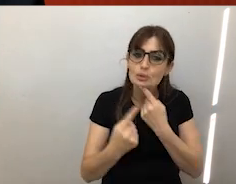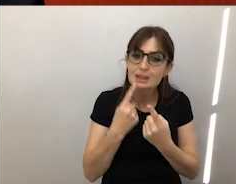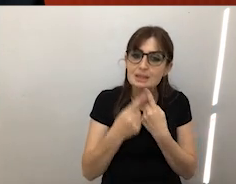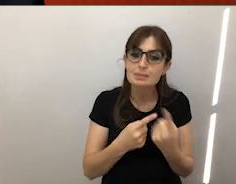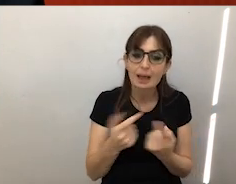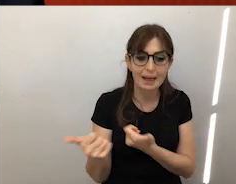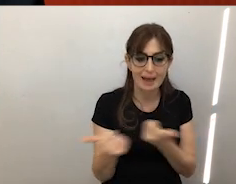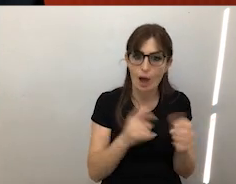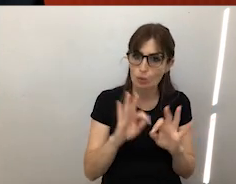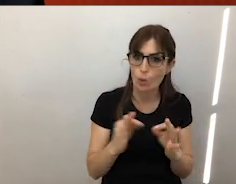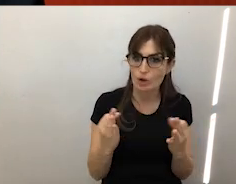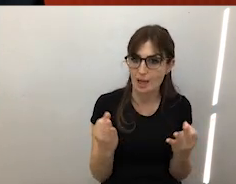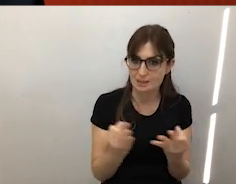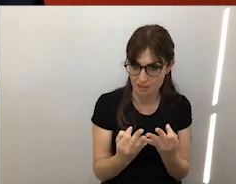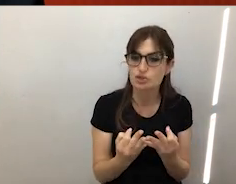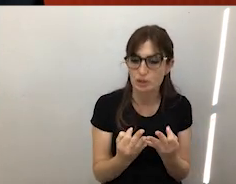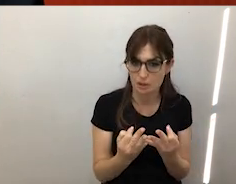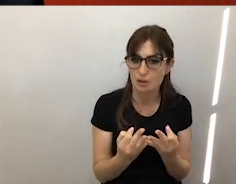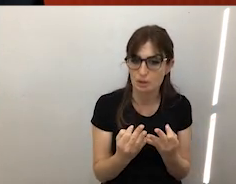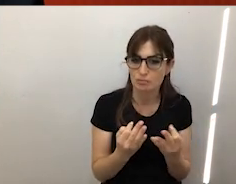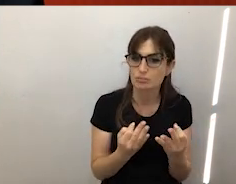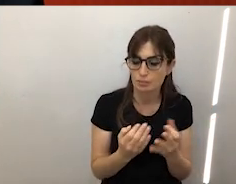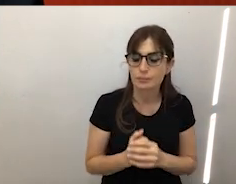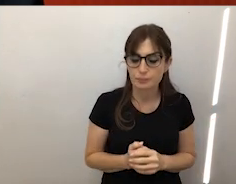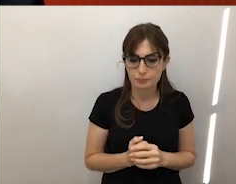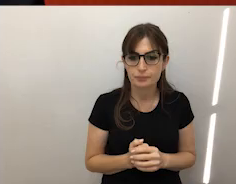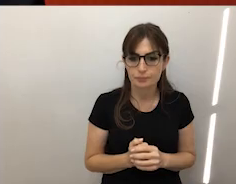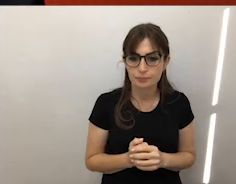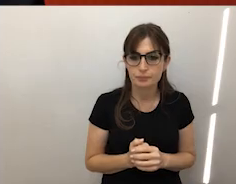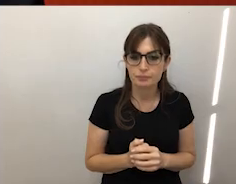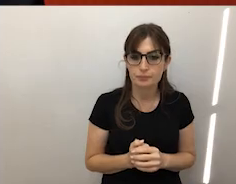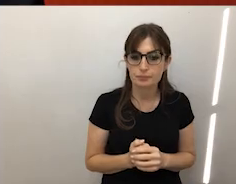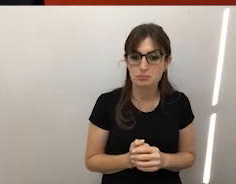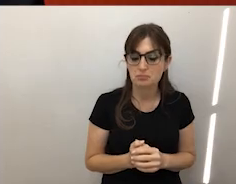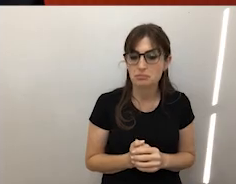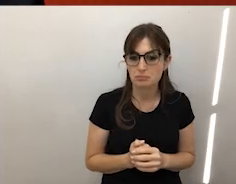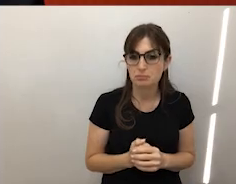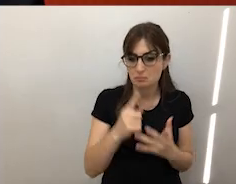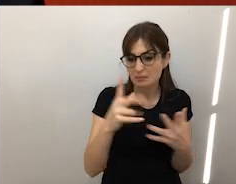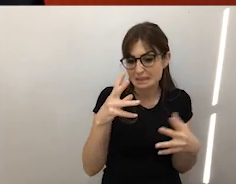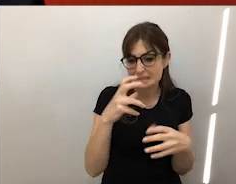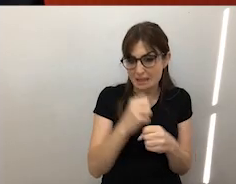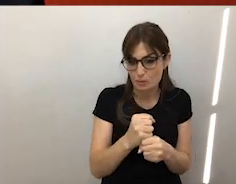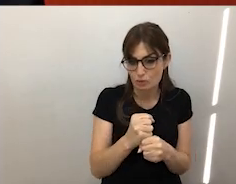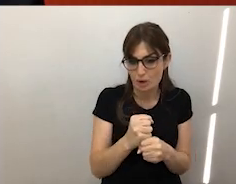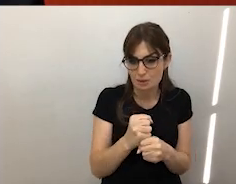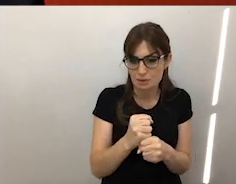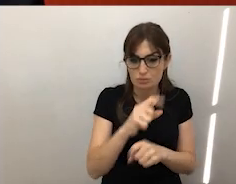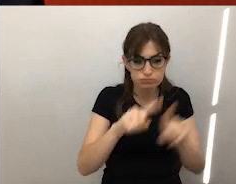how the organisation has performed during a period of time. It shows, in summary how much of the different types